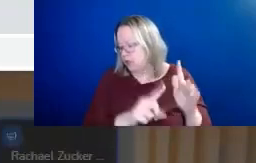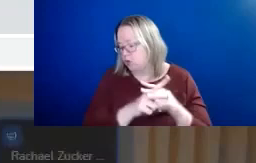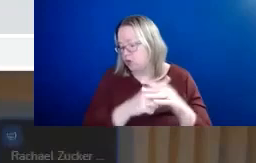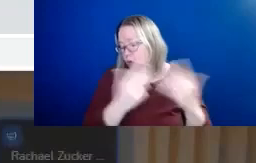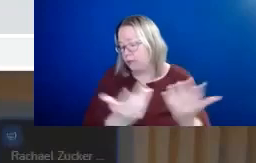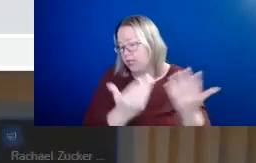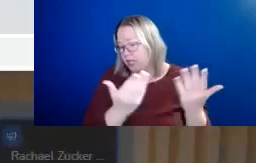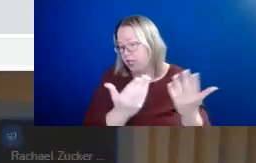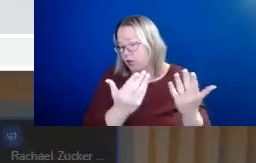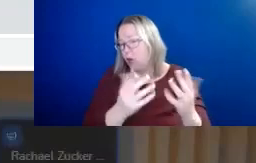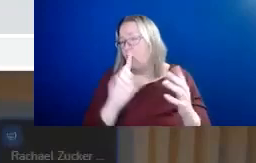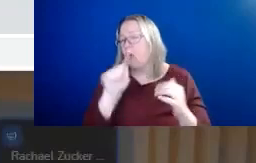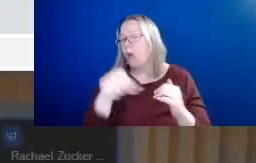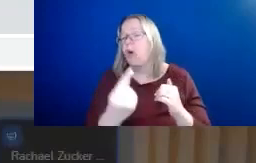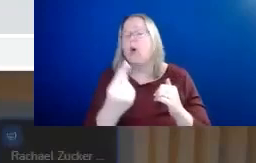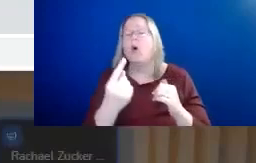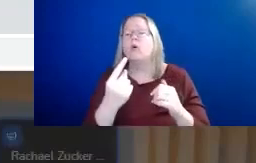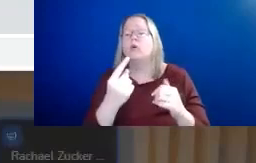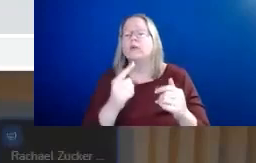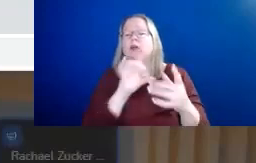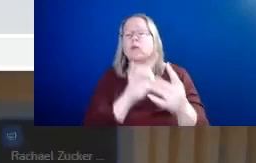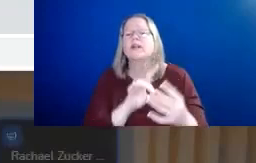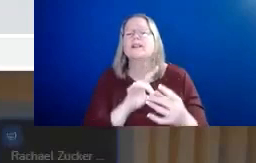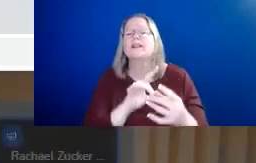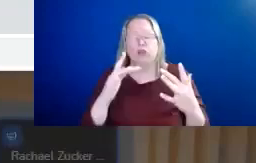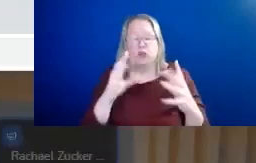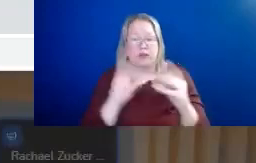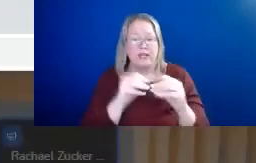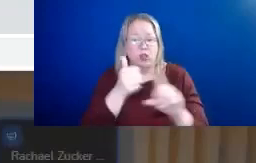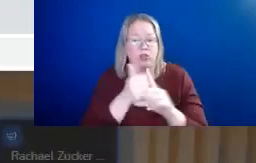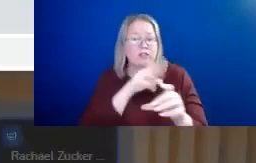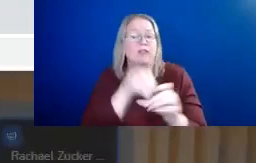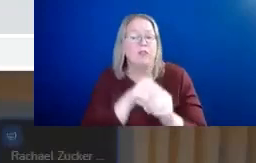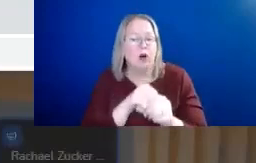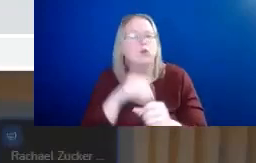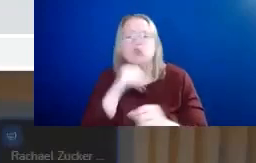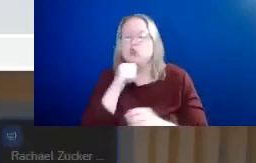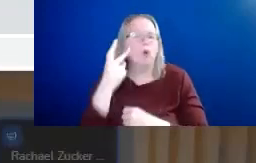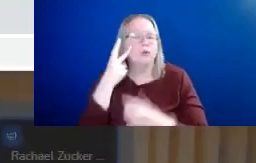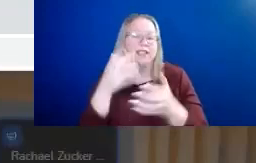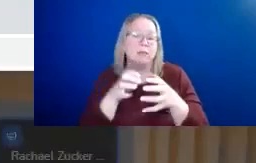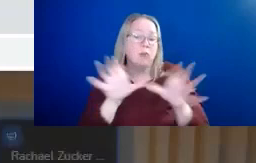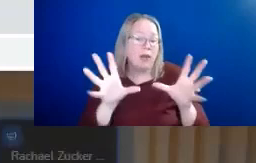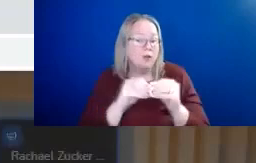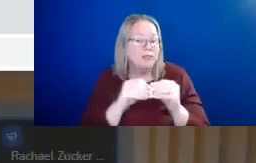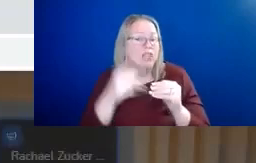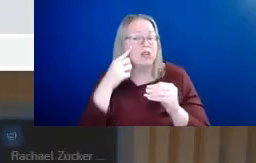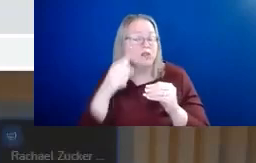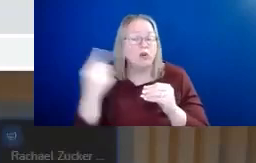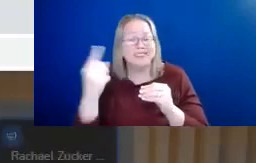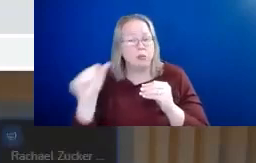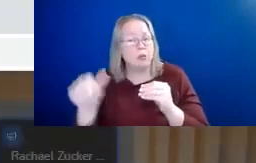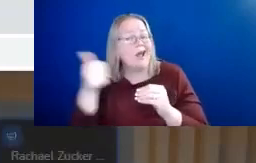are only going to relate to the session you are 12:29:17 in. You will not be seen breakout sessions for someone else's live event. 12:29:21